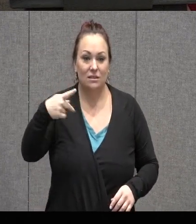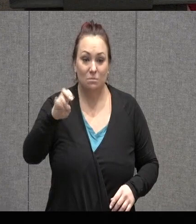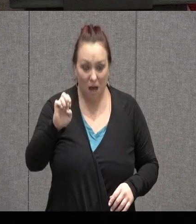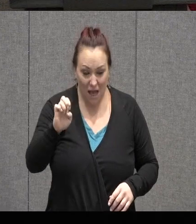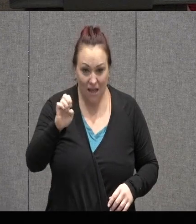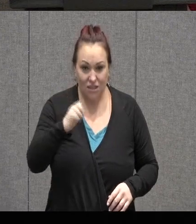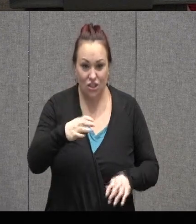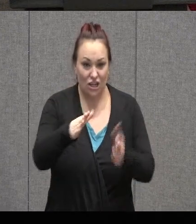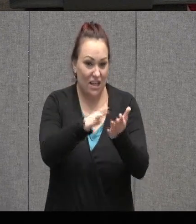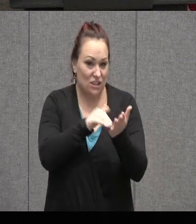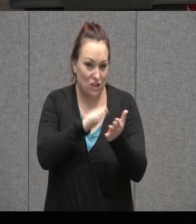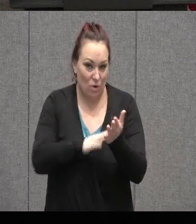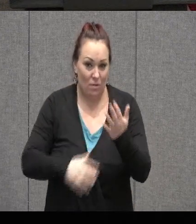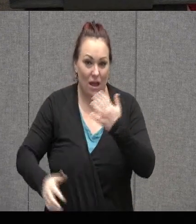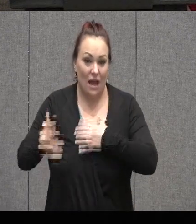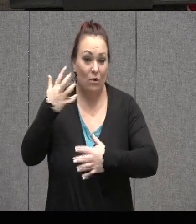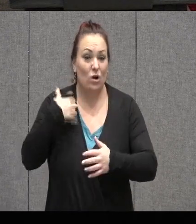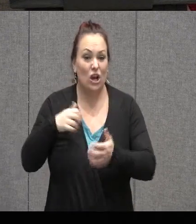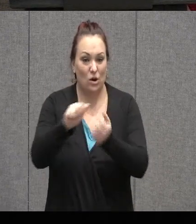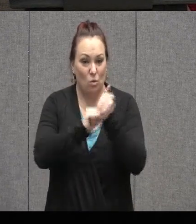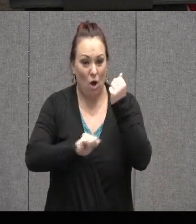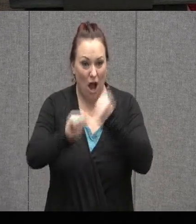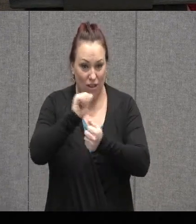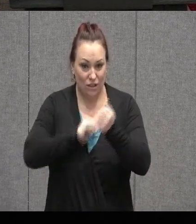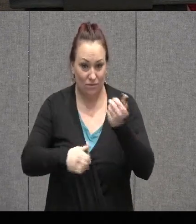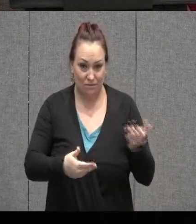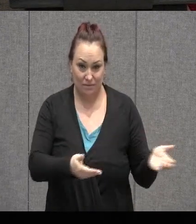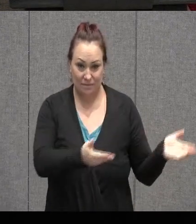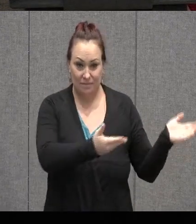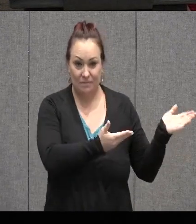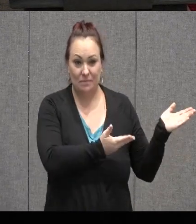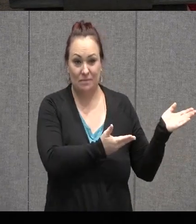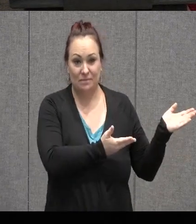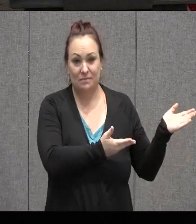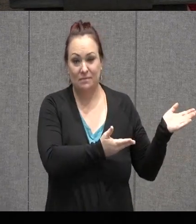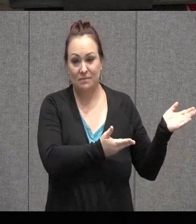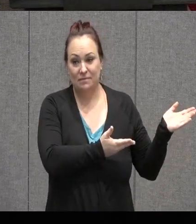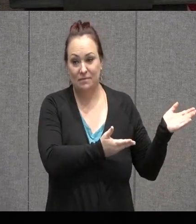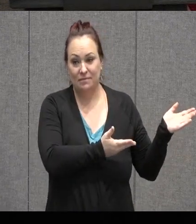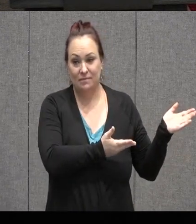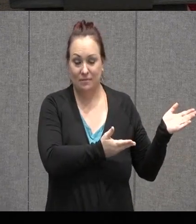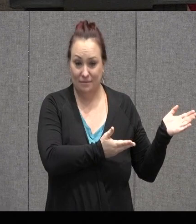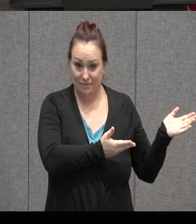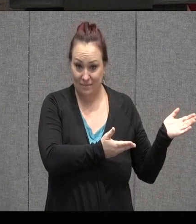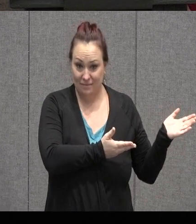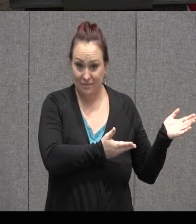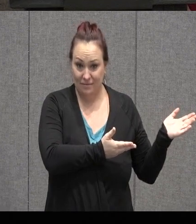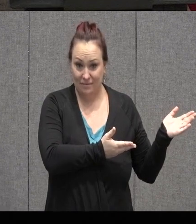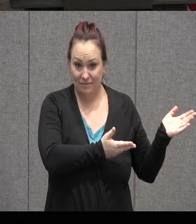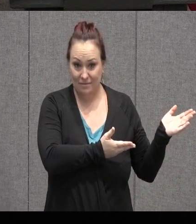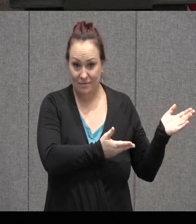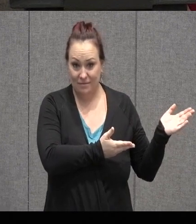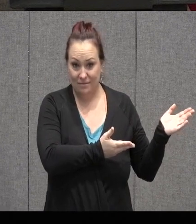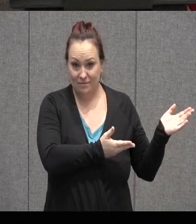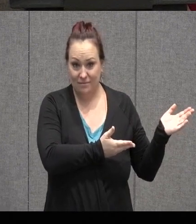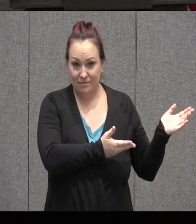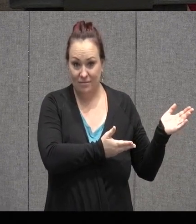start washing that sand off. We're washing, washing, wash all that sand off your feet. Now, maybe the back, 'cause you laid down